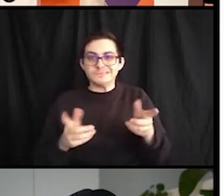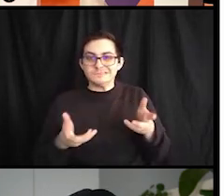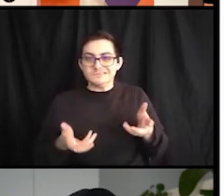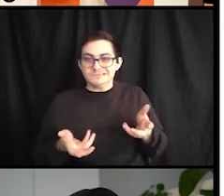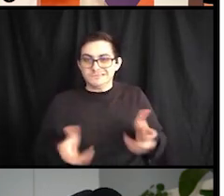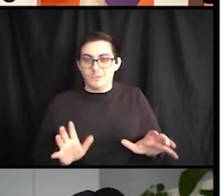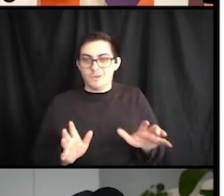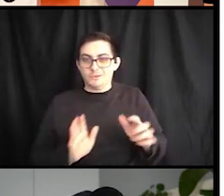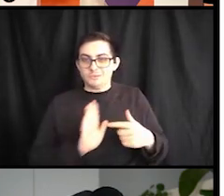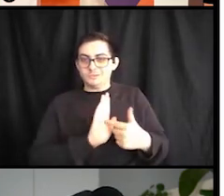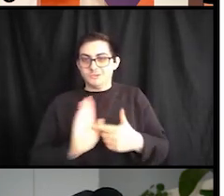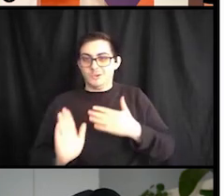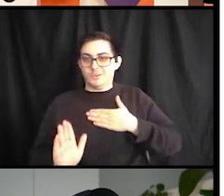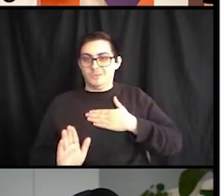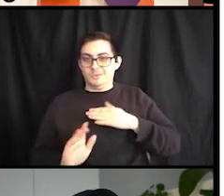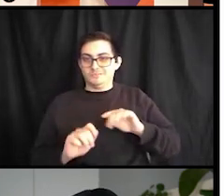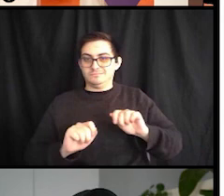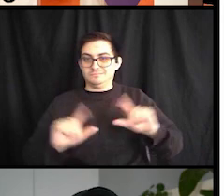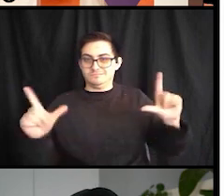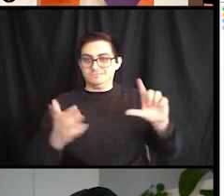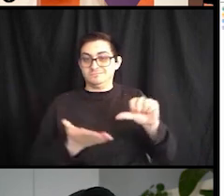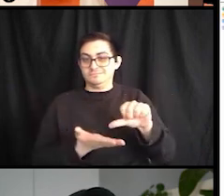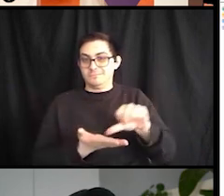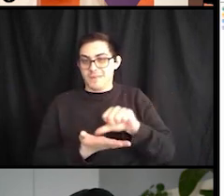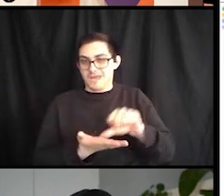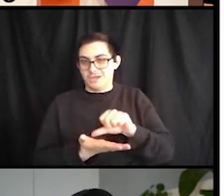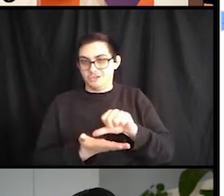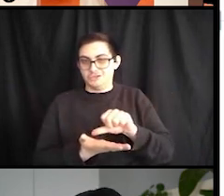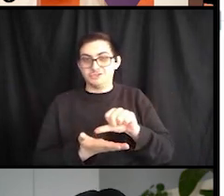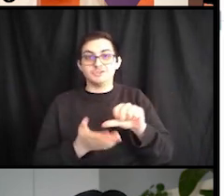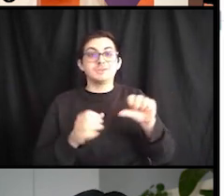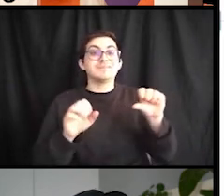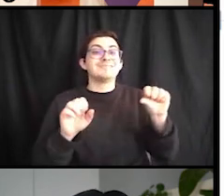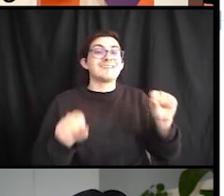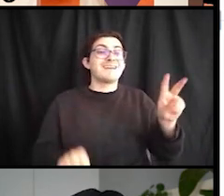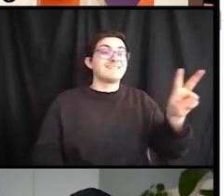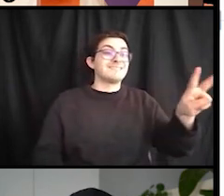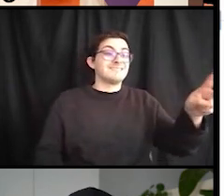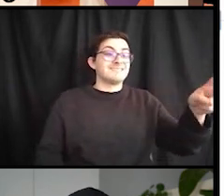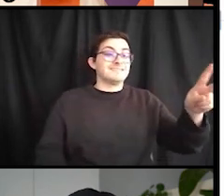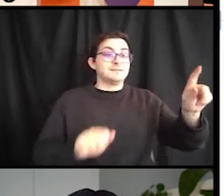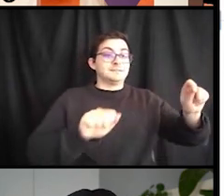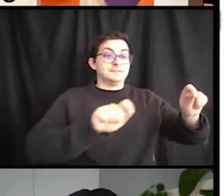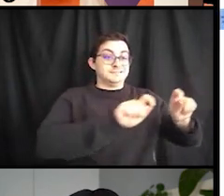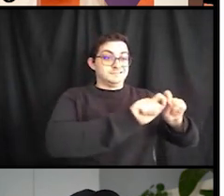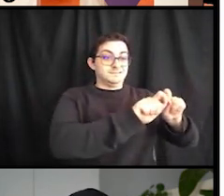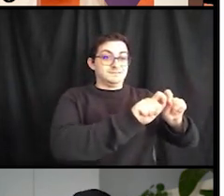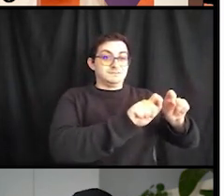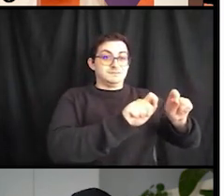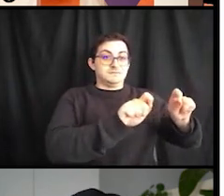I want to show and paste them directly into FigJam, where we are running our meeting.